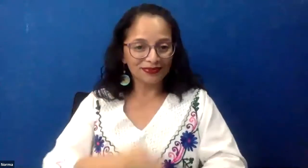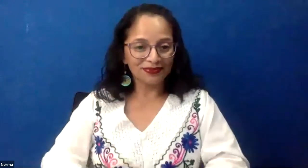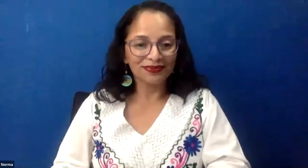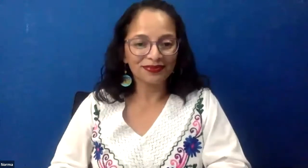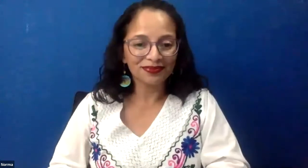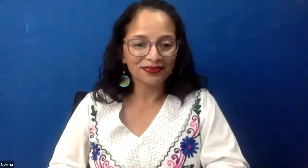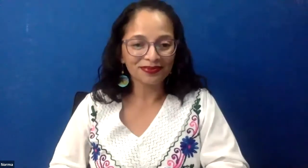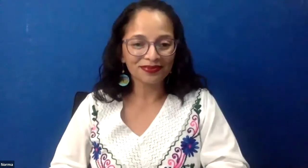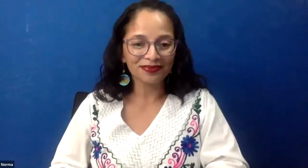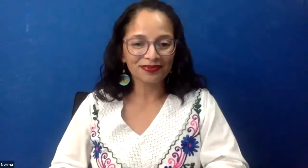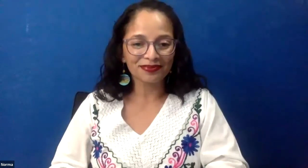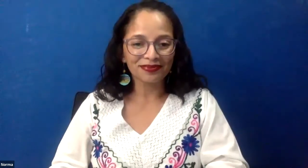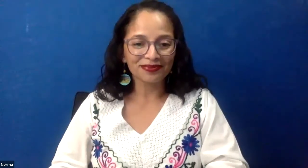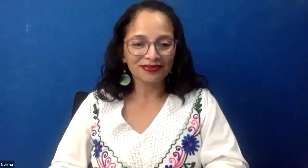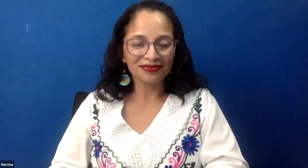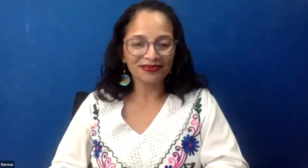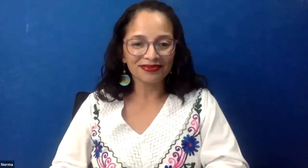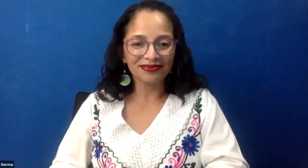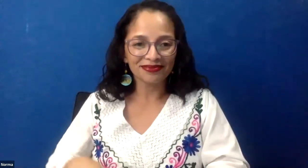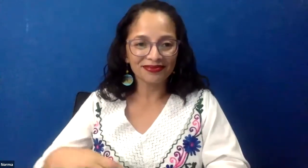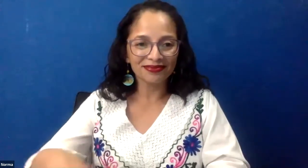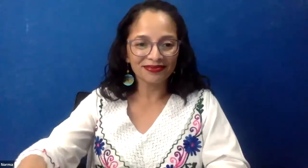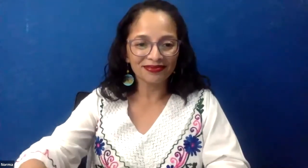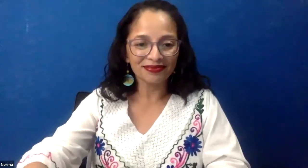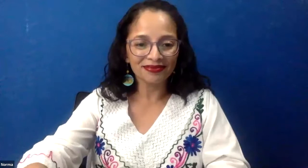and then we'll have more questions for you, ok?